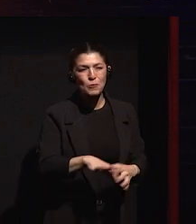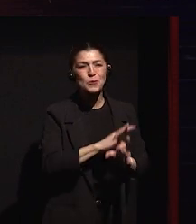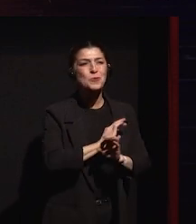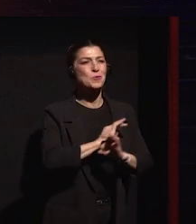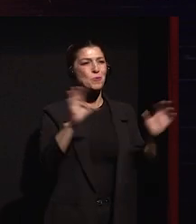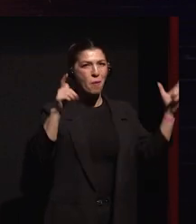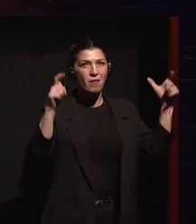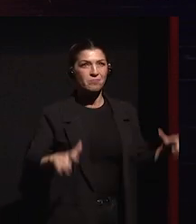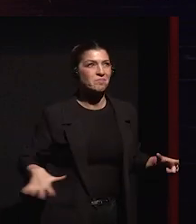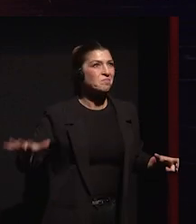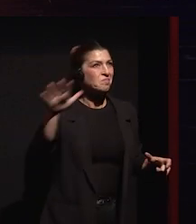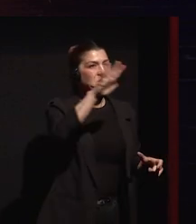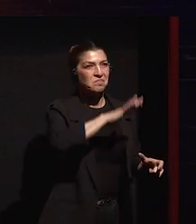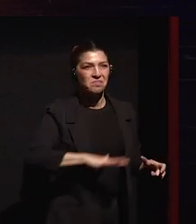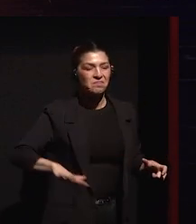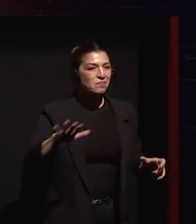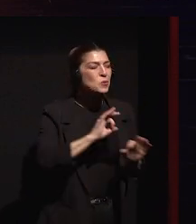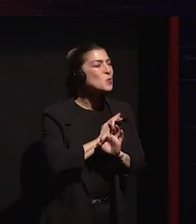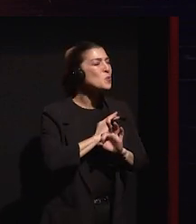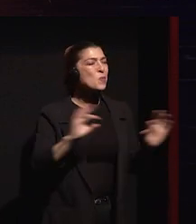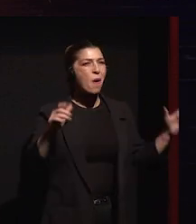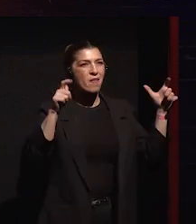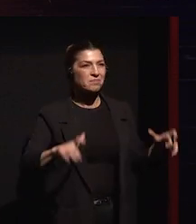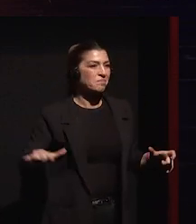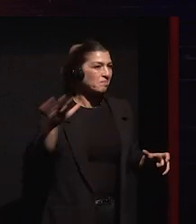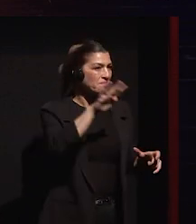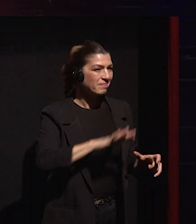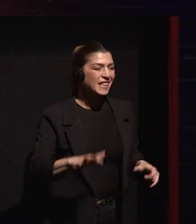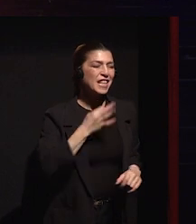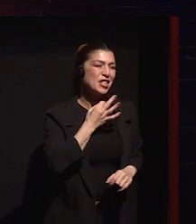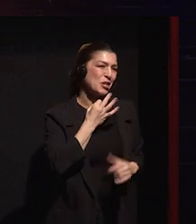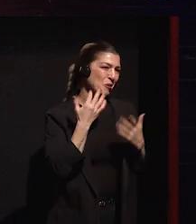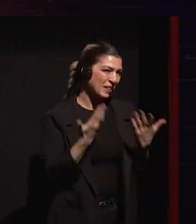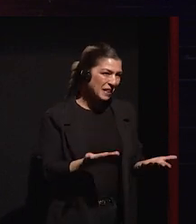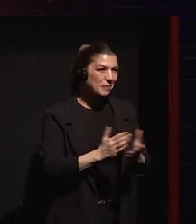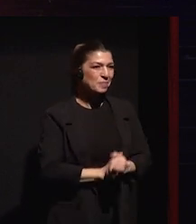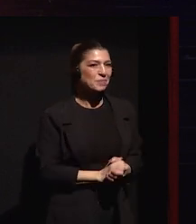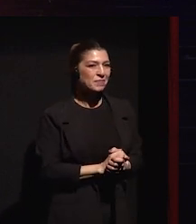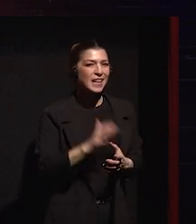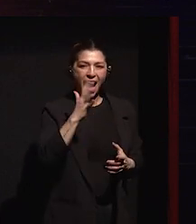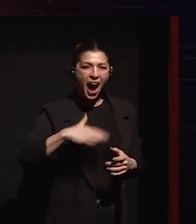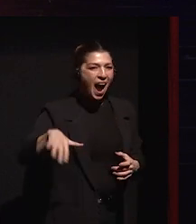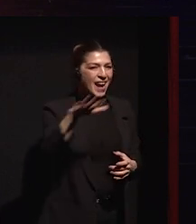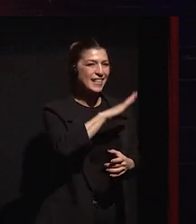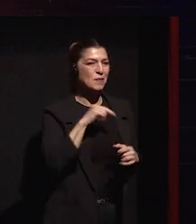It's really fantastic venue. I'd like to thank everybody who's making this festival accessible